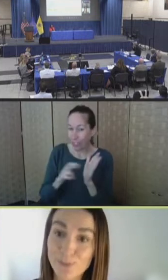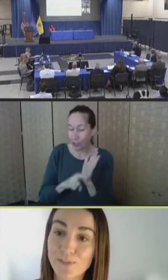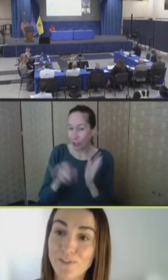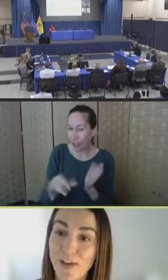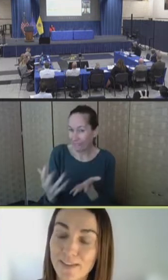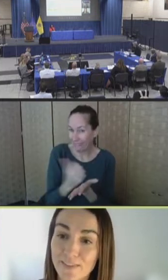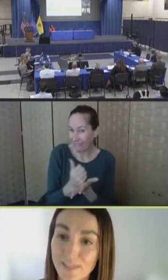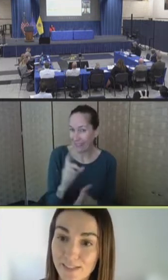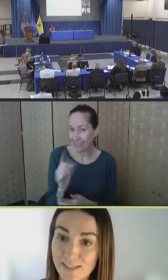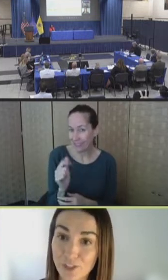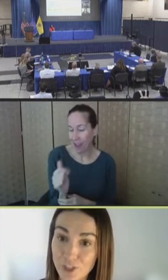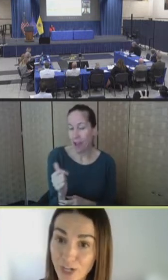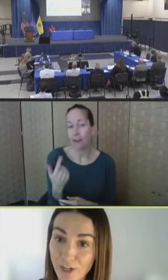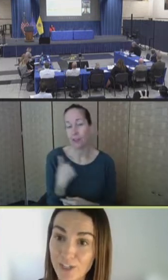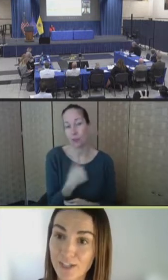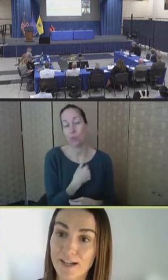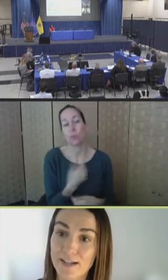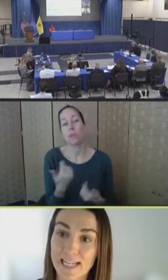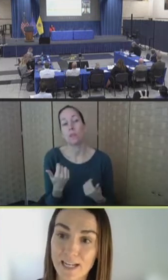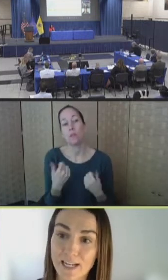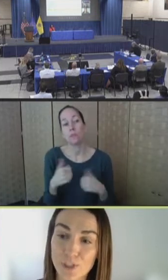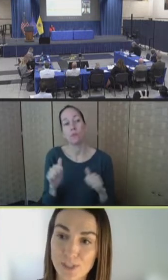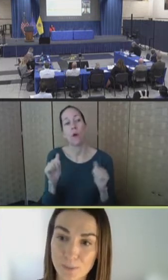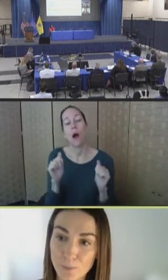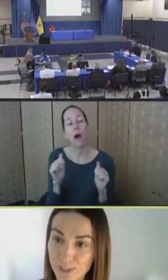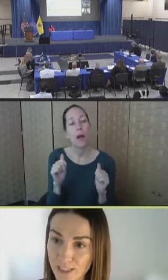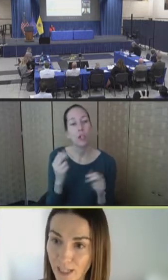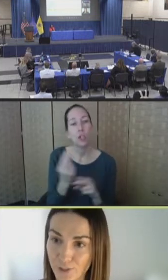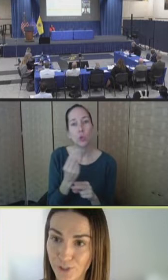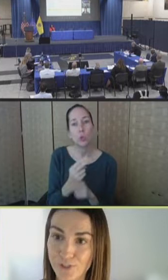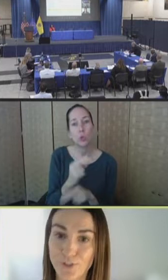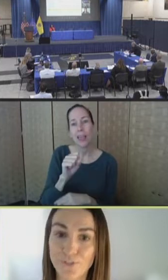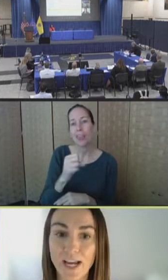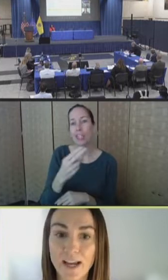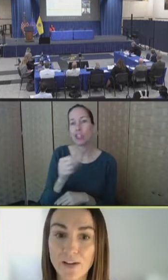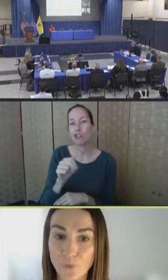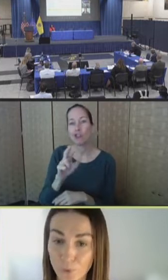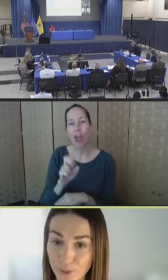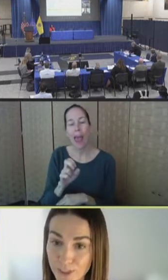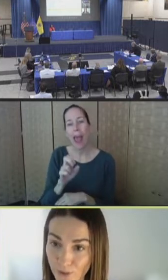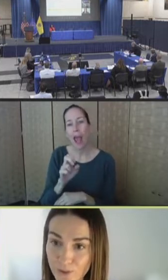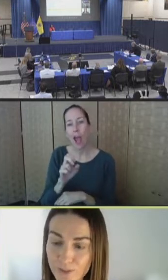use of the fact that this share data, which is a multi-country survey of older adults,